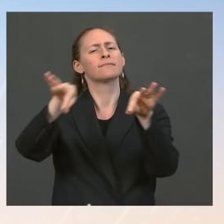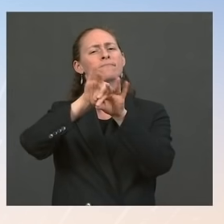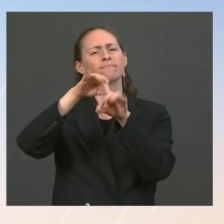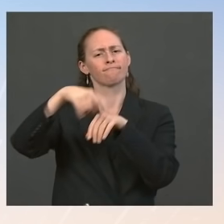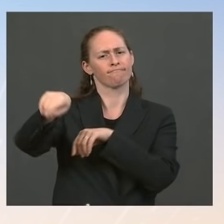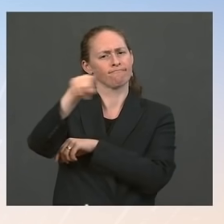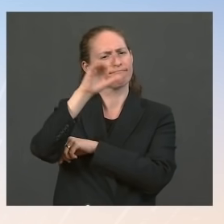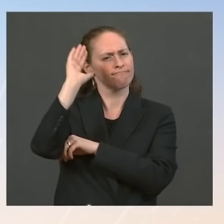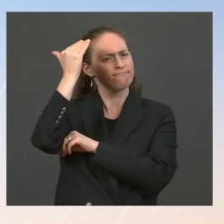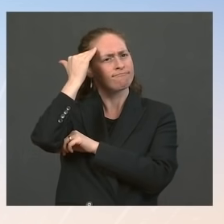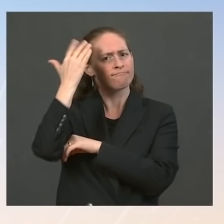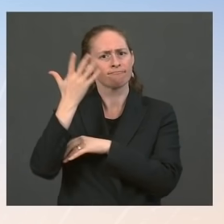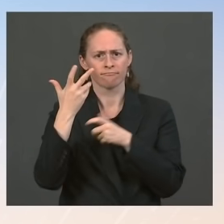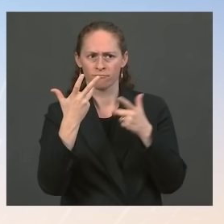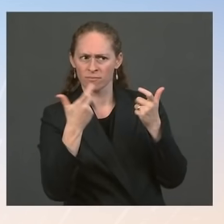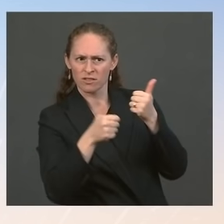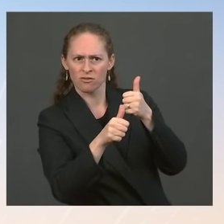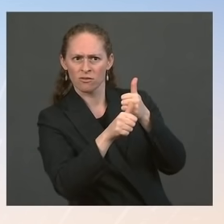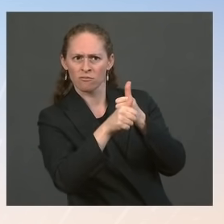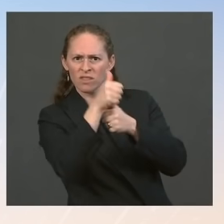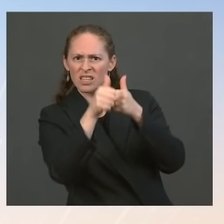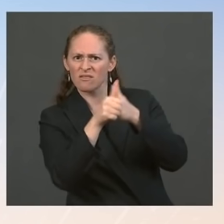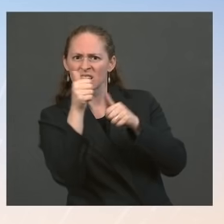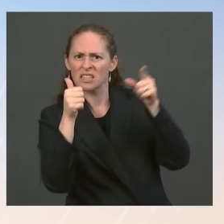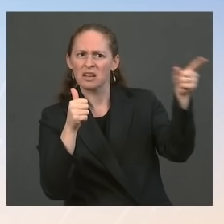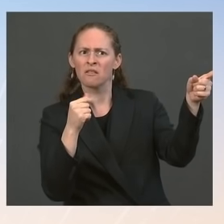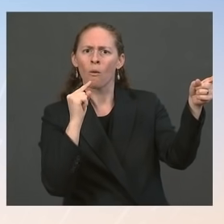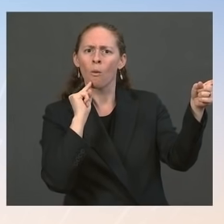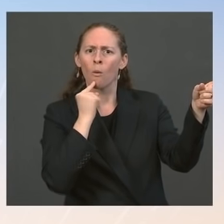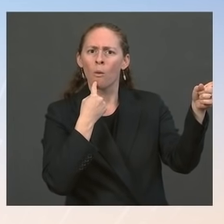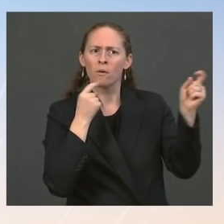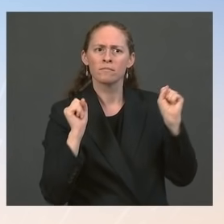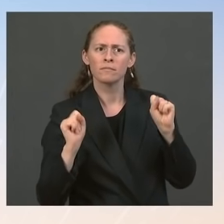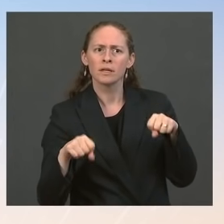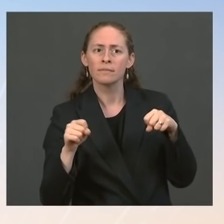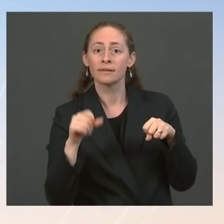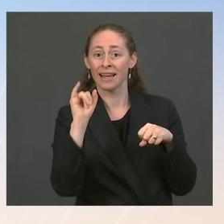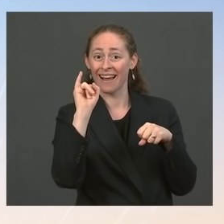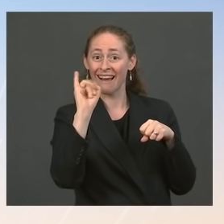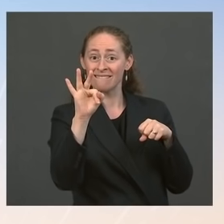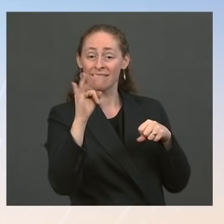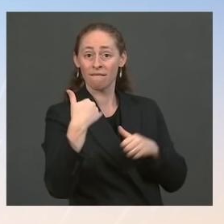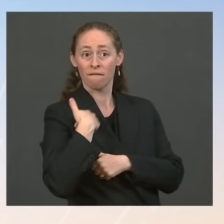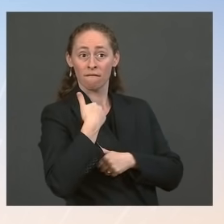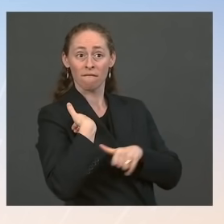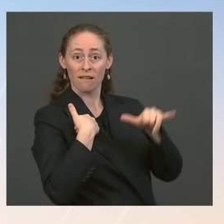the likelihood of increasing a troop presence, which we now know to absolutely have been the reality,